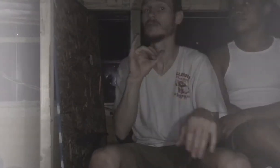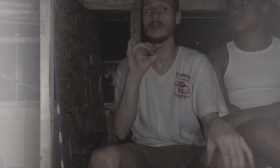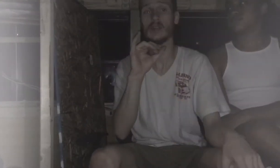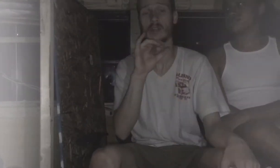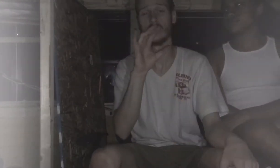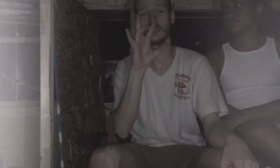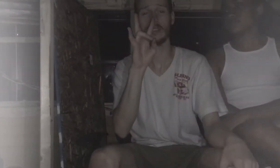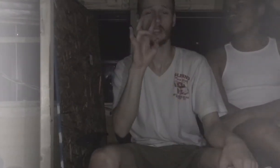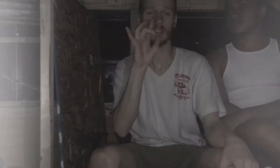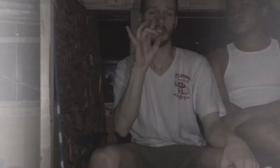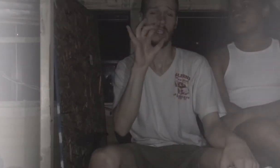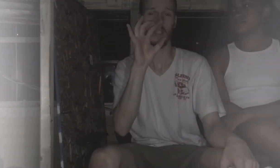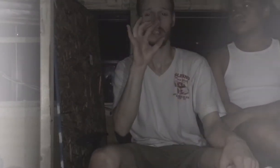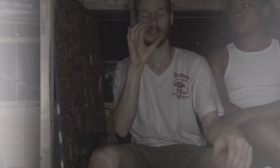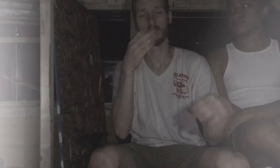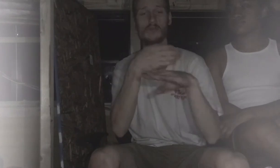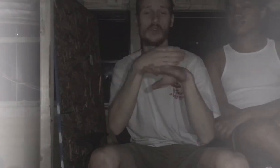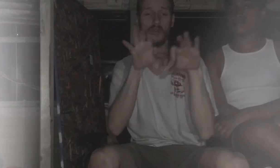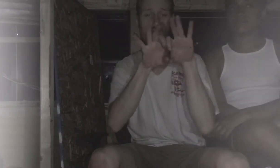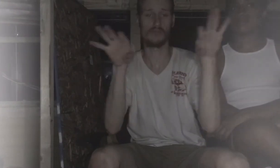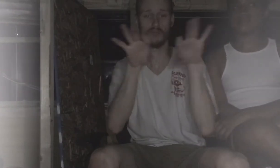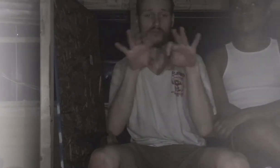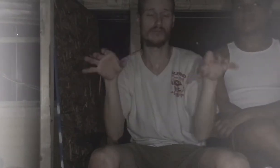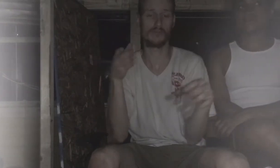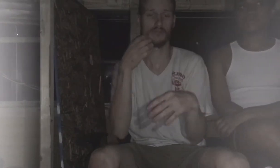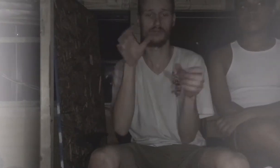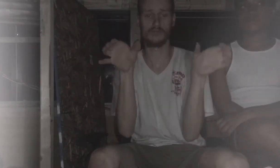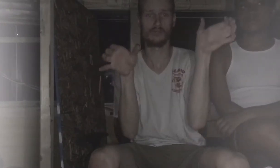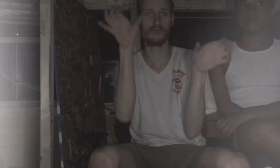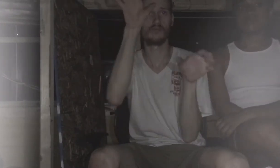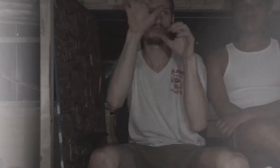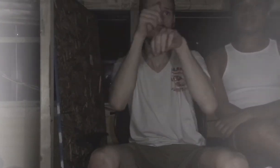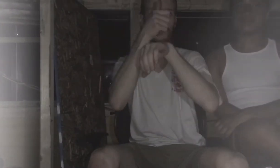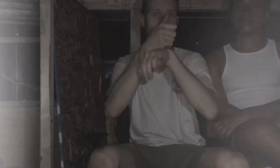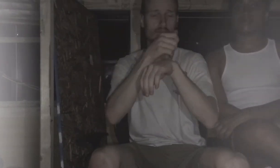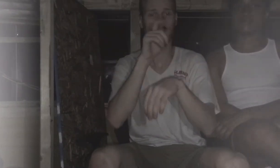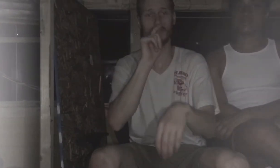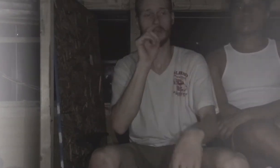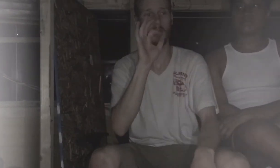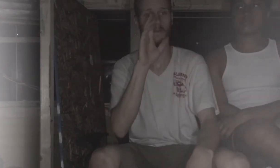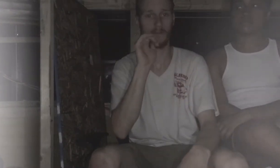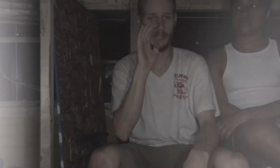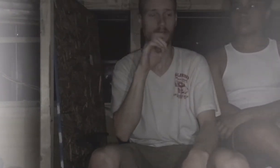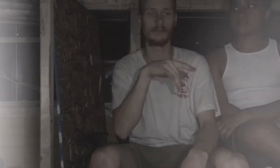about 7-8 wood studs total that I build here bathroom frame.